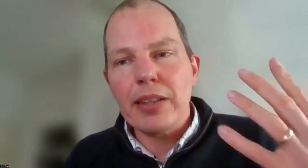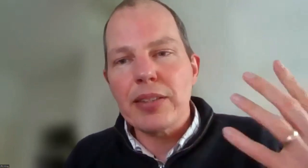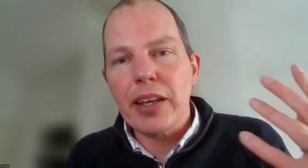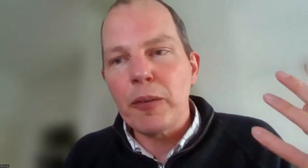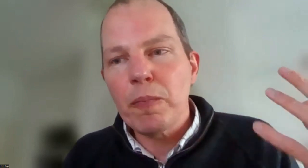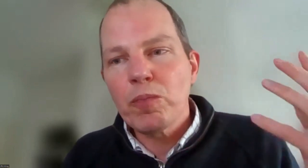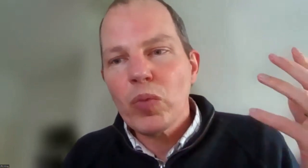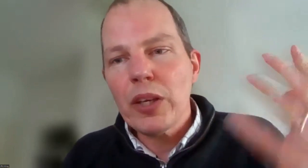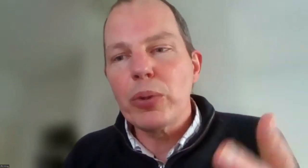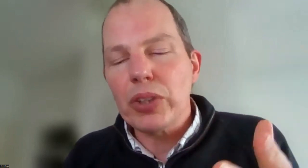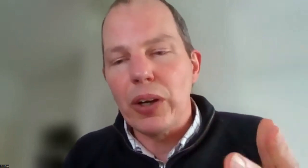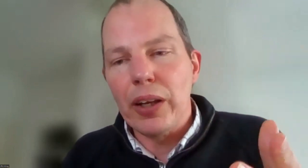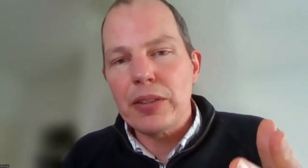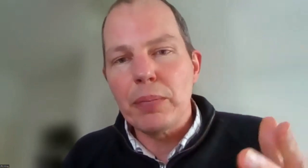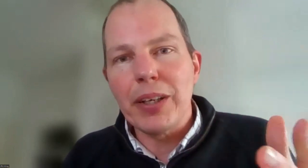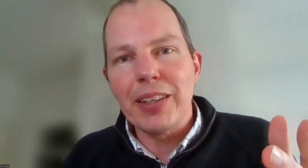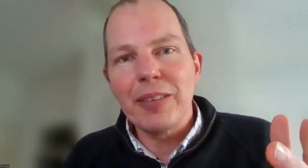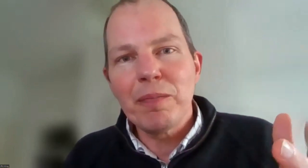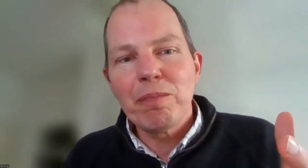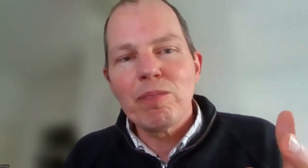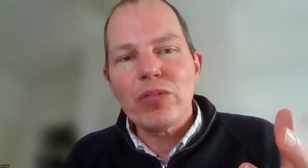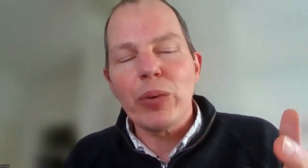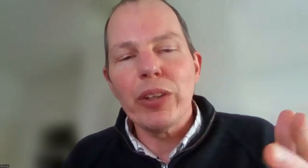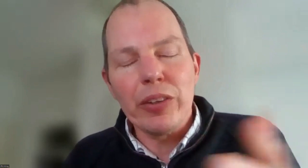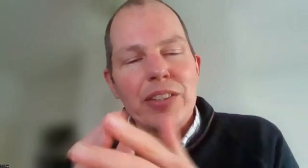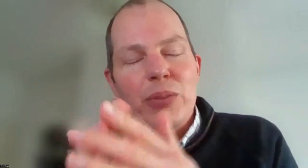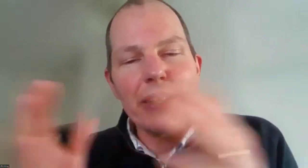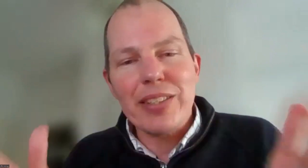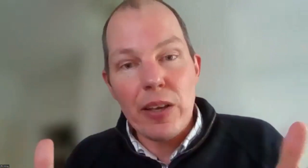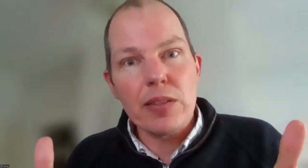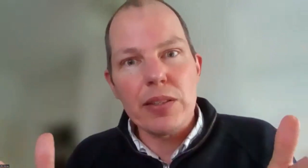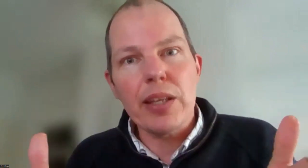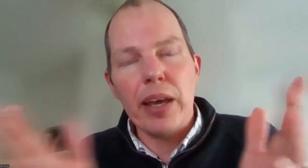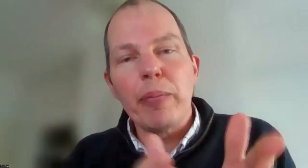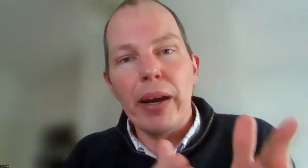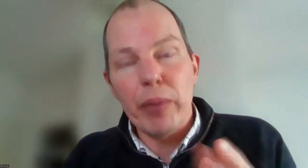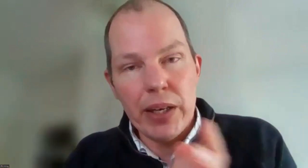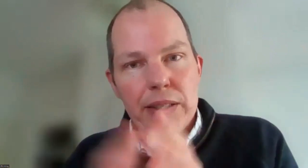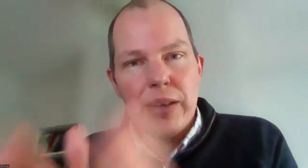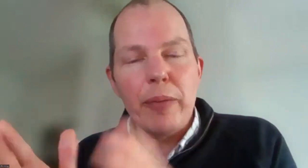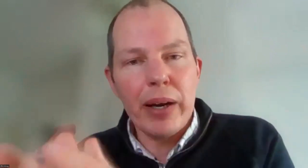me as a Hebrew scholar to be saying, well look this is what it says it says Abraham and then it says